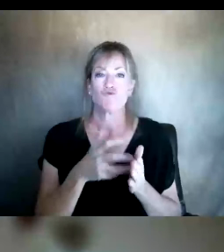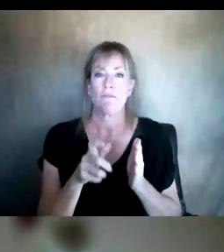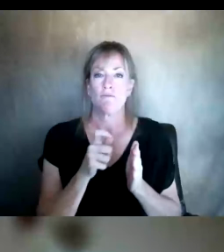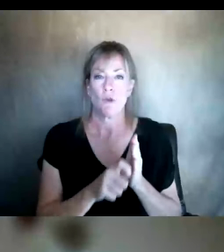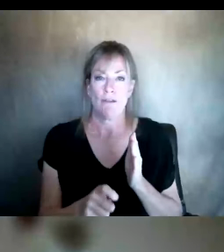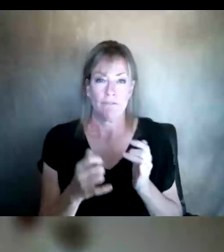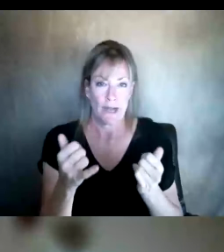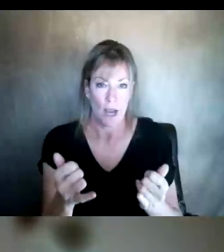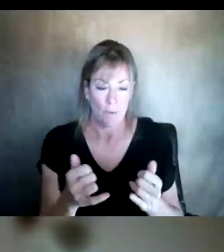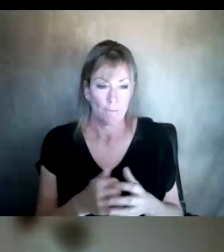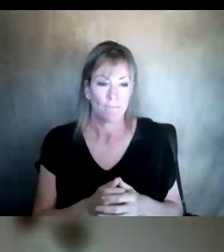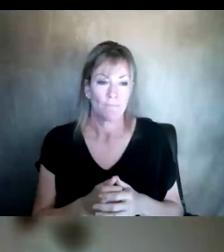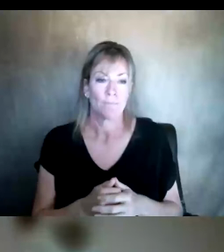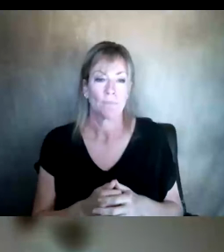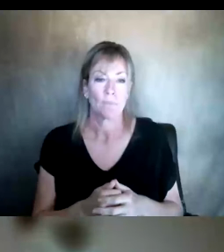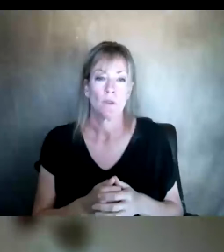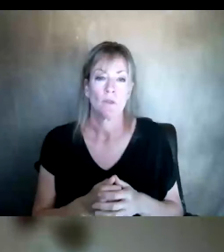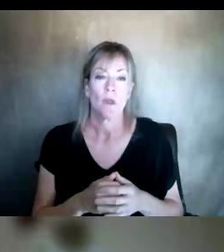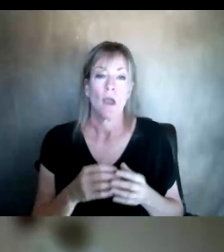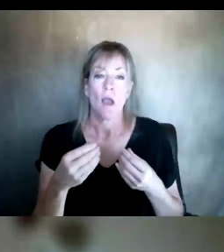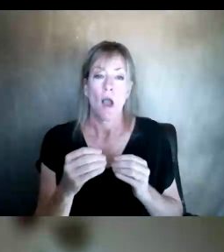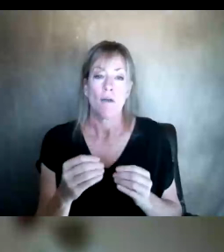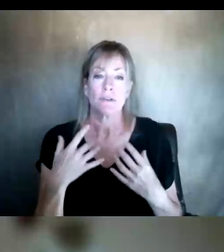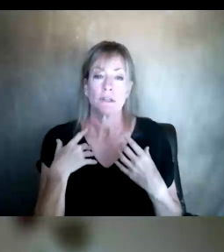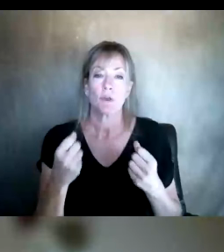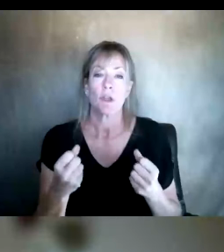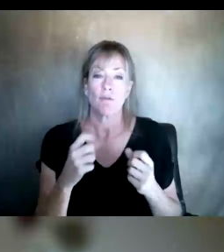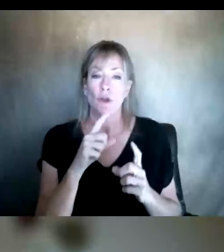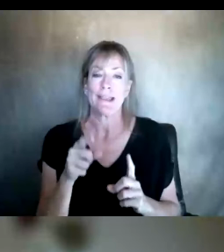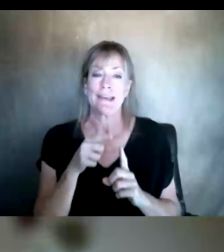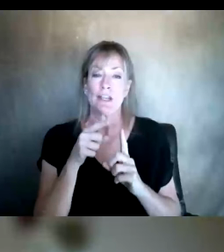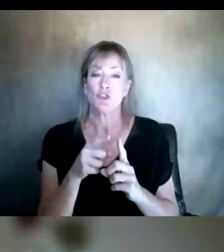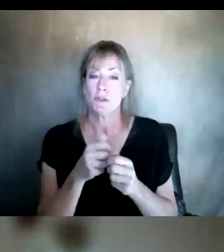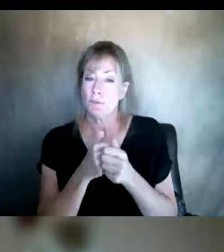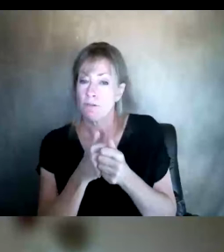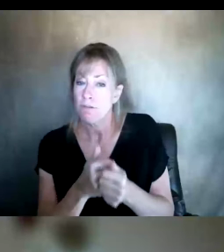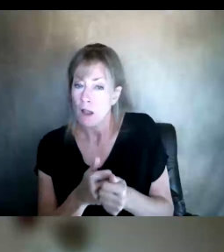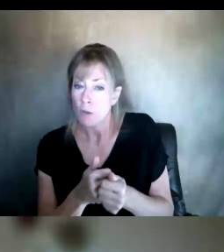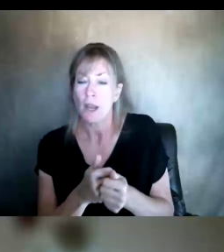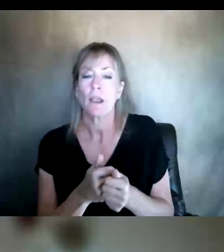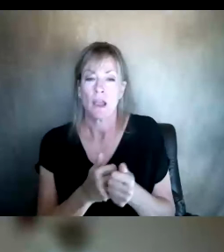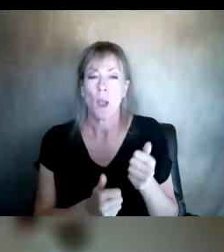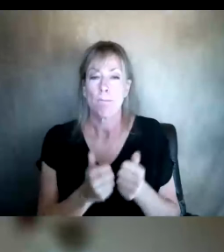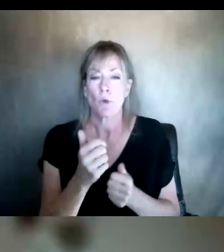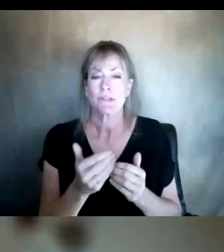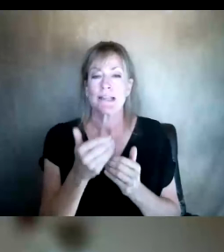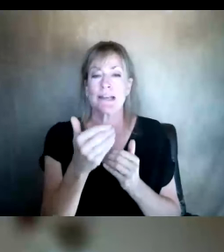DRAFT. QUICKLY, THE OFFICE OF RECOVERY OF INITIATIVES THAT WE ARE COVERING ARE THE NEXT GENERATION.